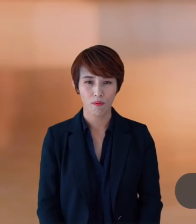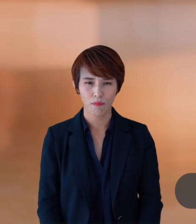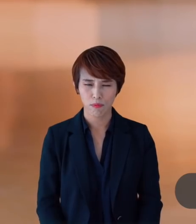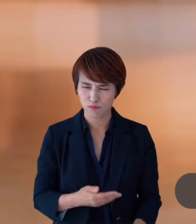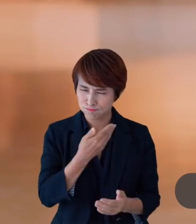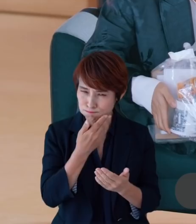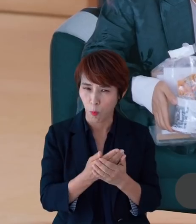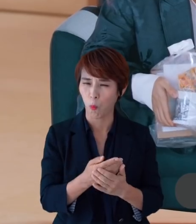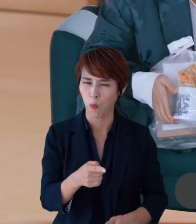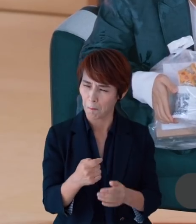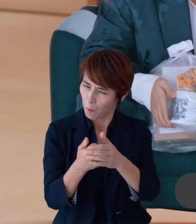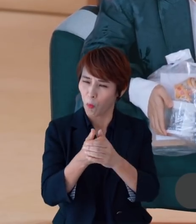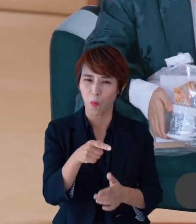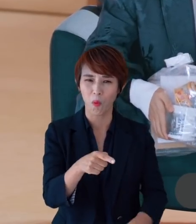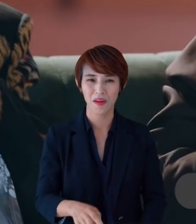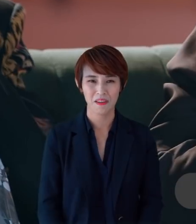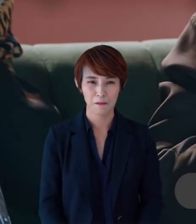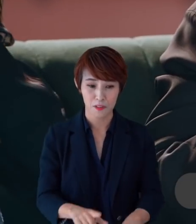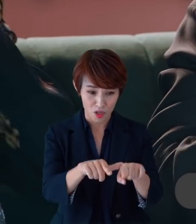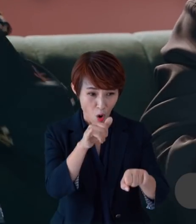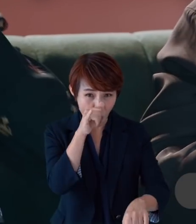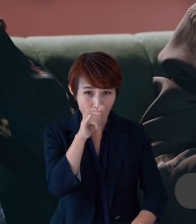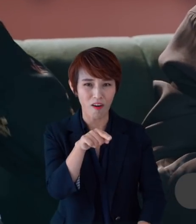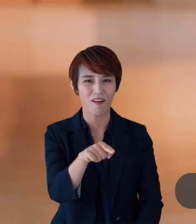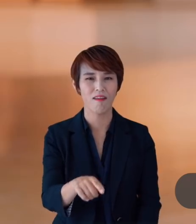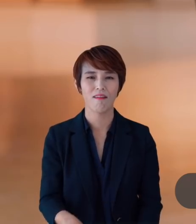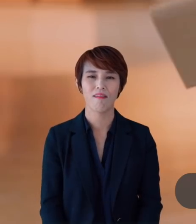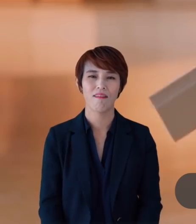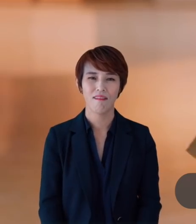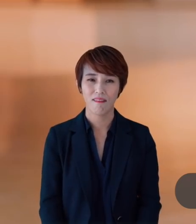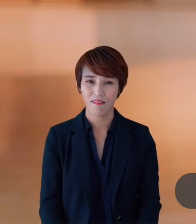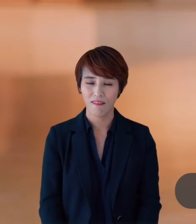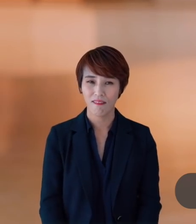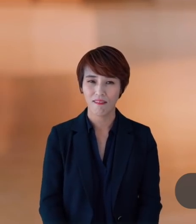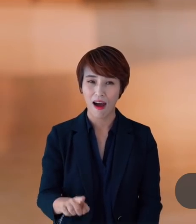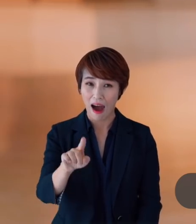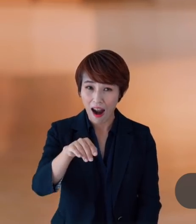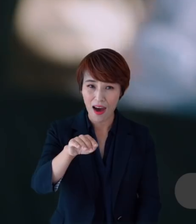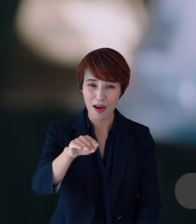This is hard to find. j-hope: There’s a clock, too! Jimin: The clock is cute. You guys know about the earthenware, right? There’s even an earthenware mousepad.